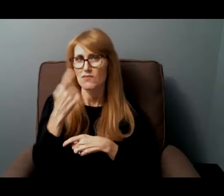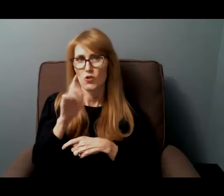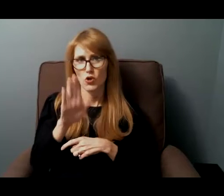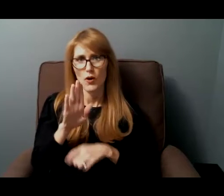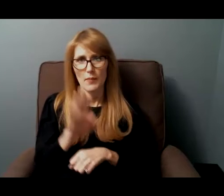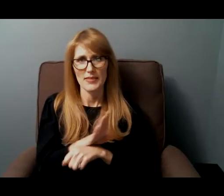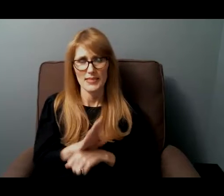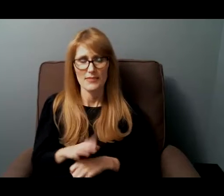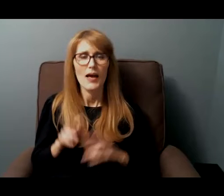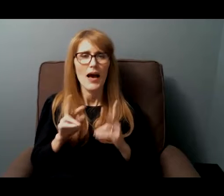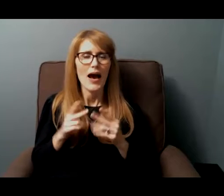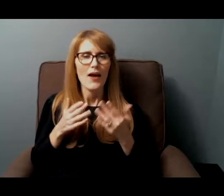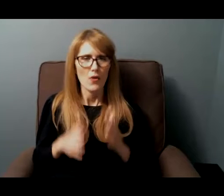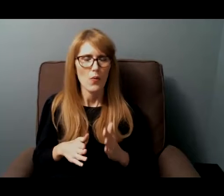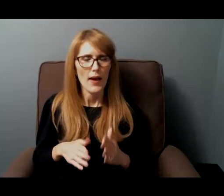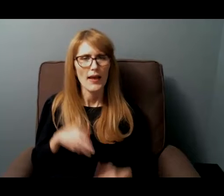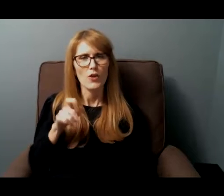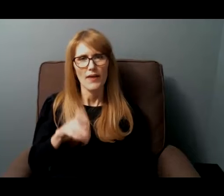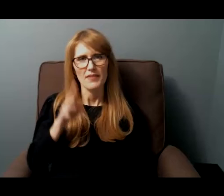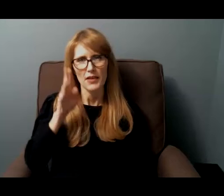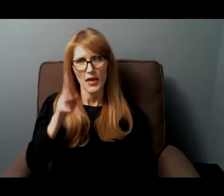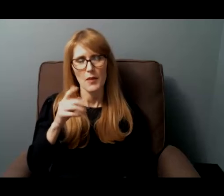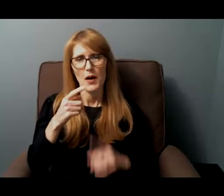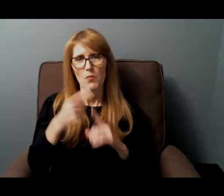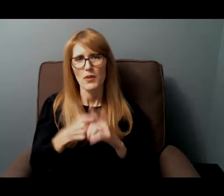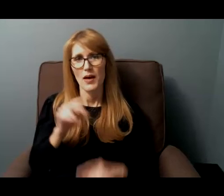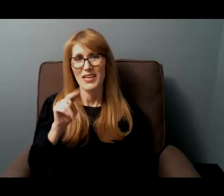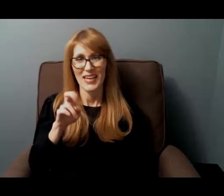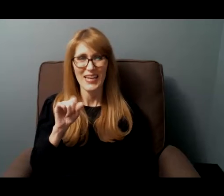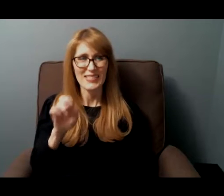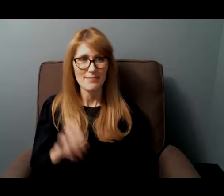they've got to come up with a monthly NESE amount to do what they need to do.